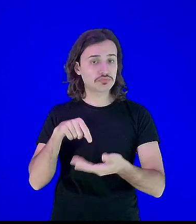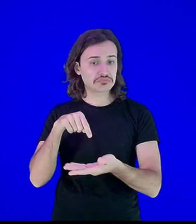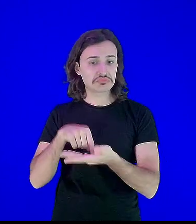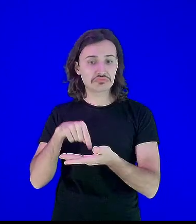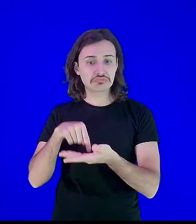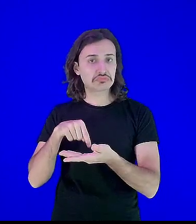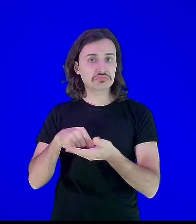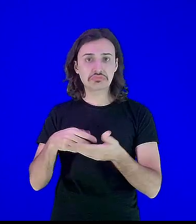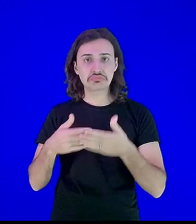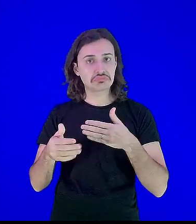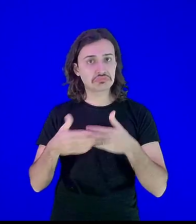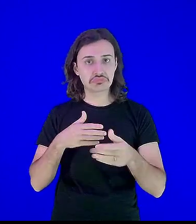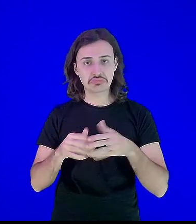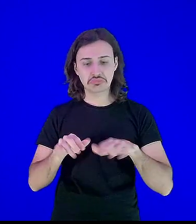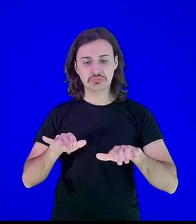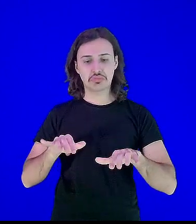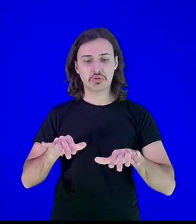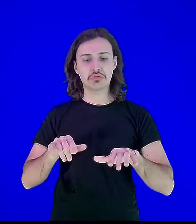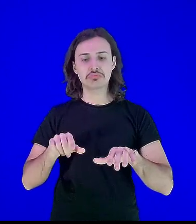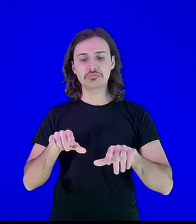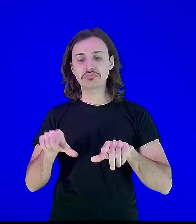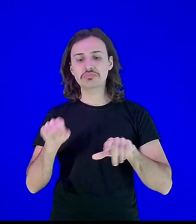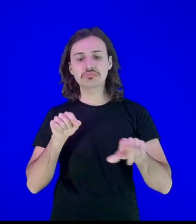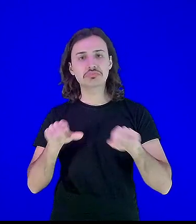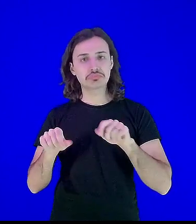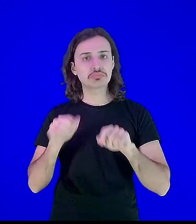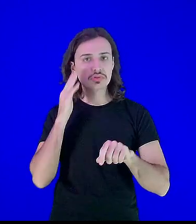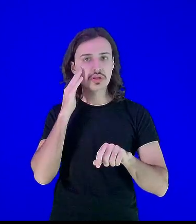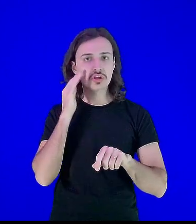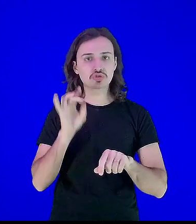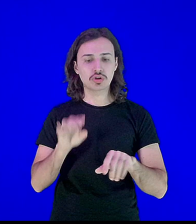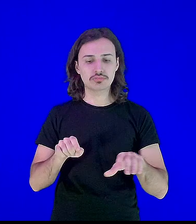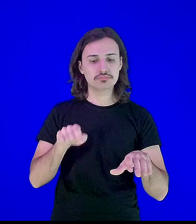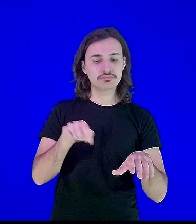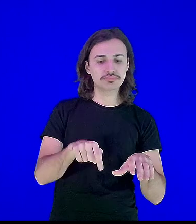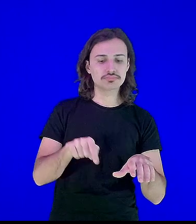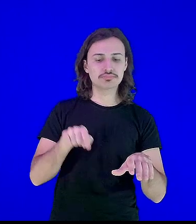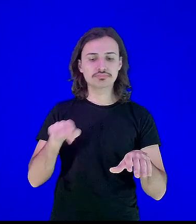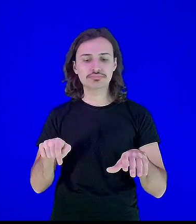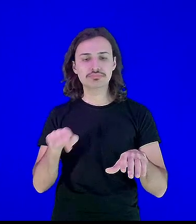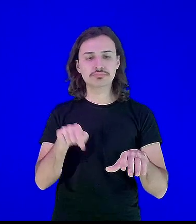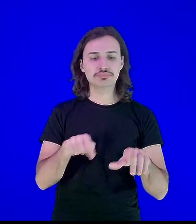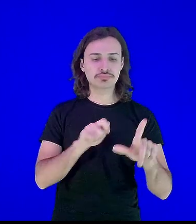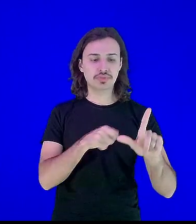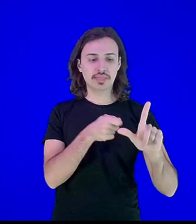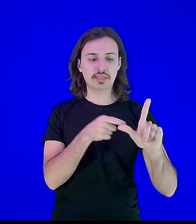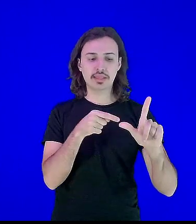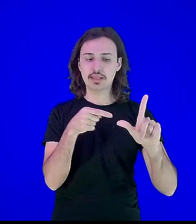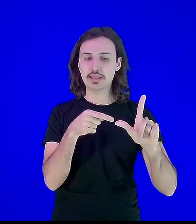right behind the caret or, in this case, right on top of the caret okay